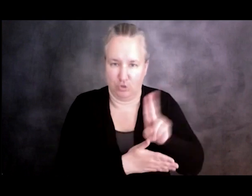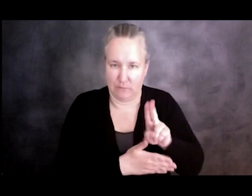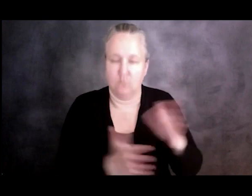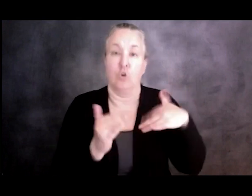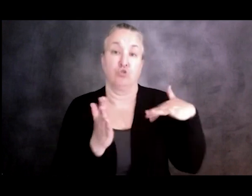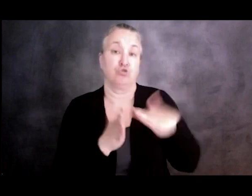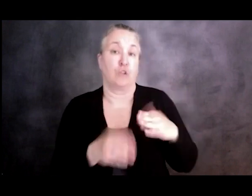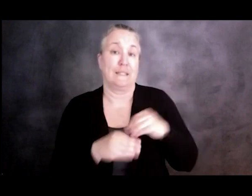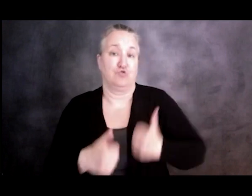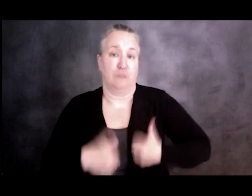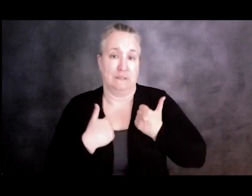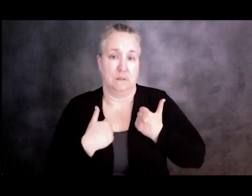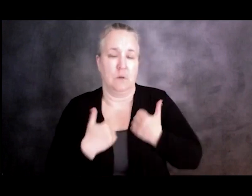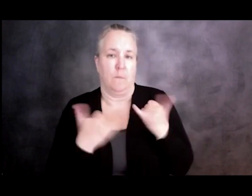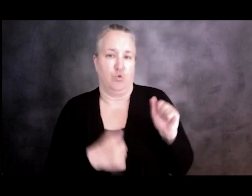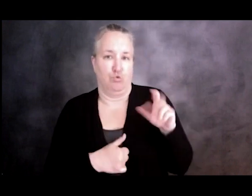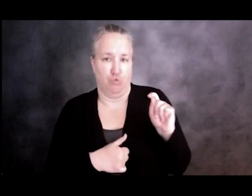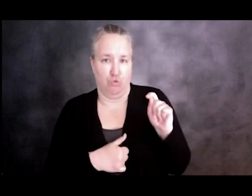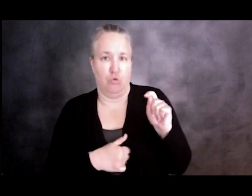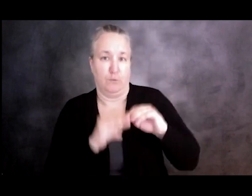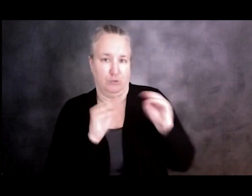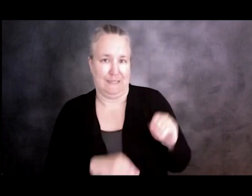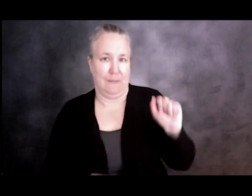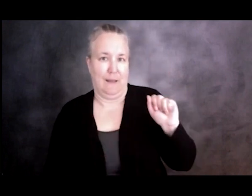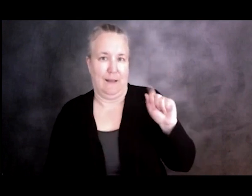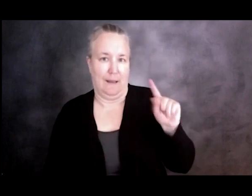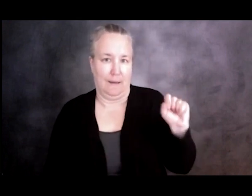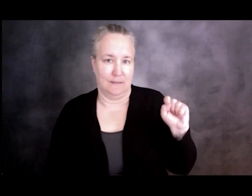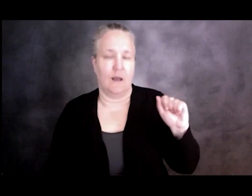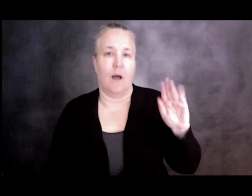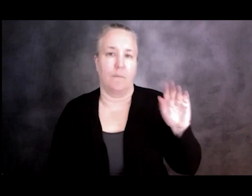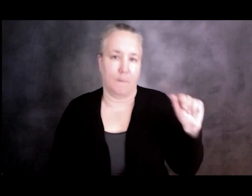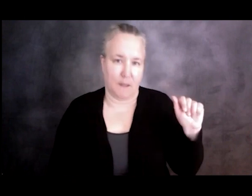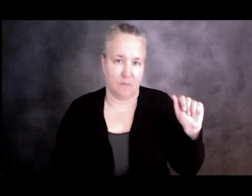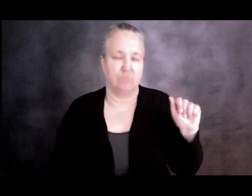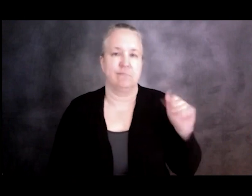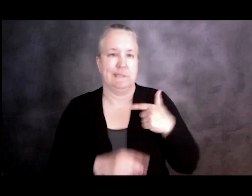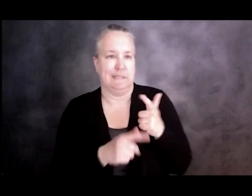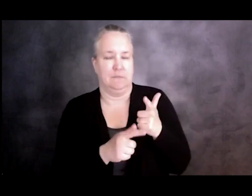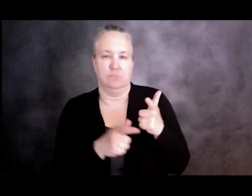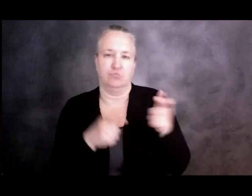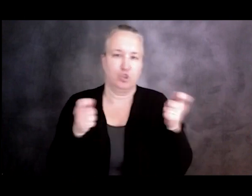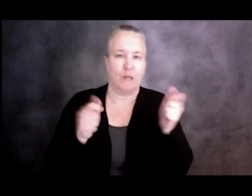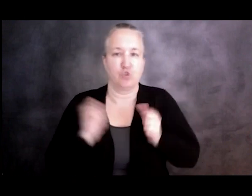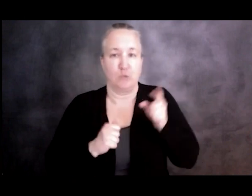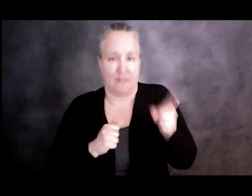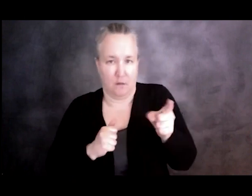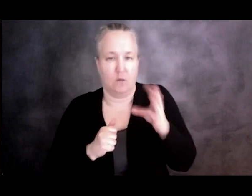at Modern Art Museum in Addis Ababa, where he curated his curated shows there. And most recently, he was the inaugural senior fellow